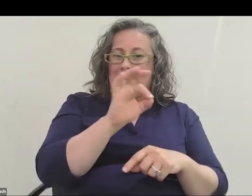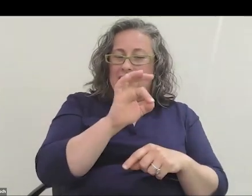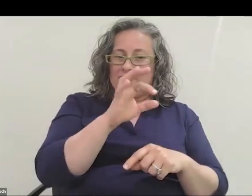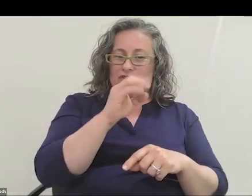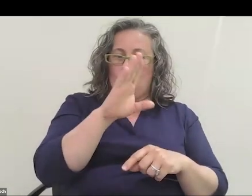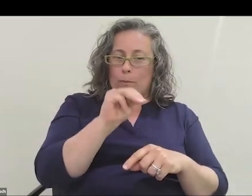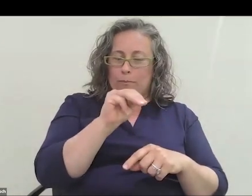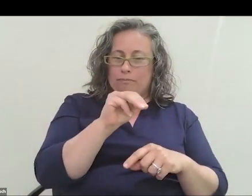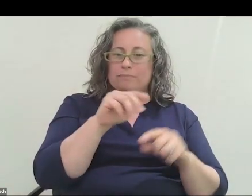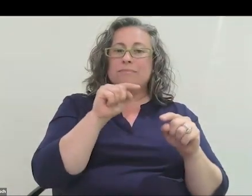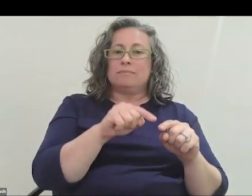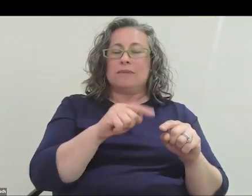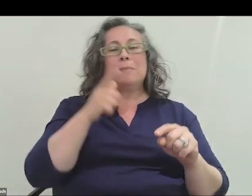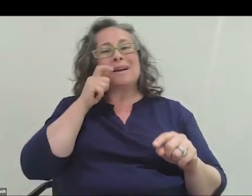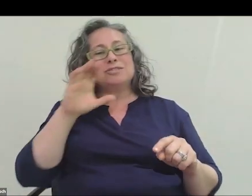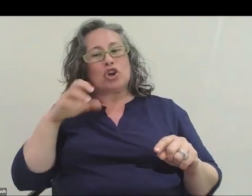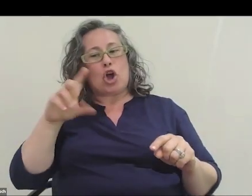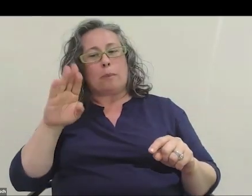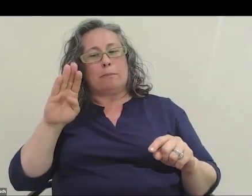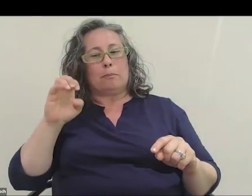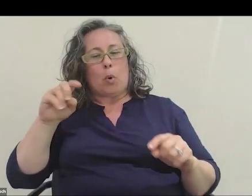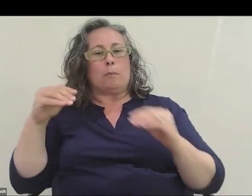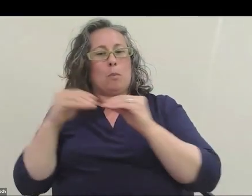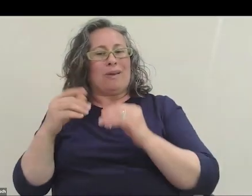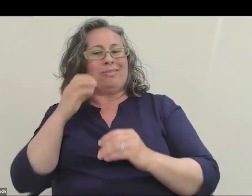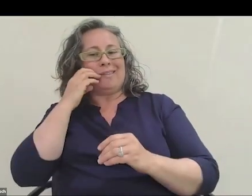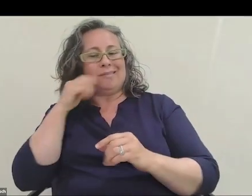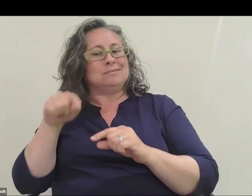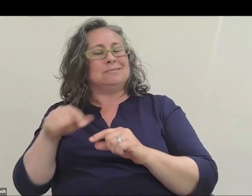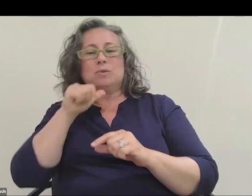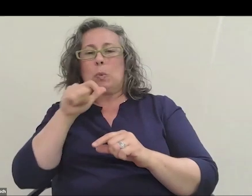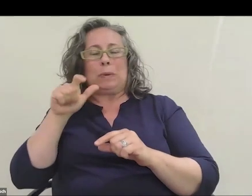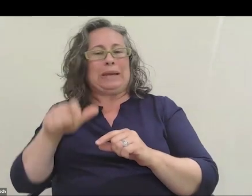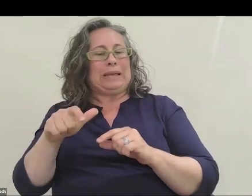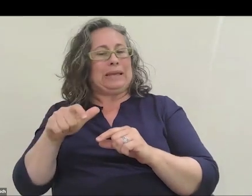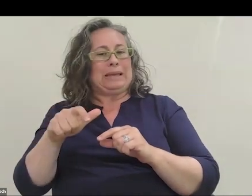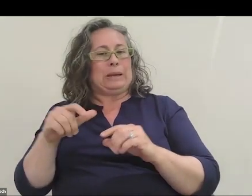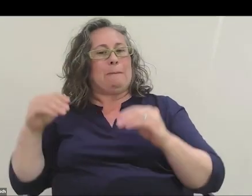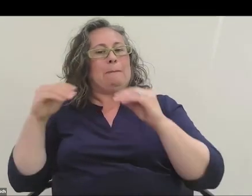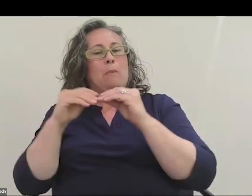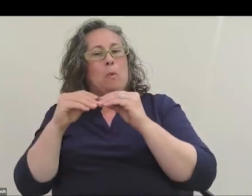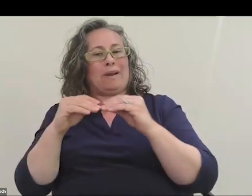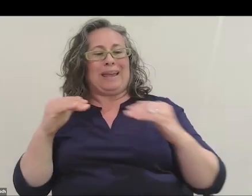Since cardboard's thicker, you don't need as many pieces to have the same height as the foam staircase.